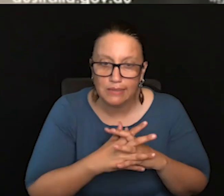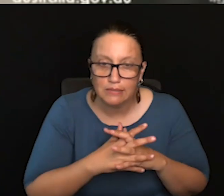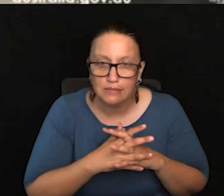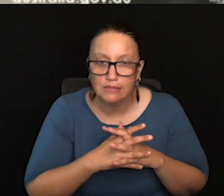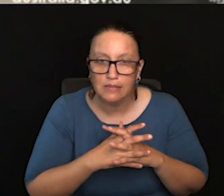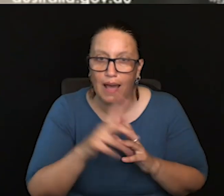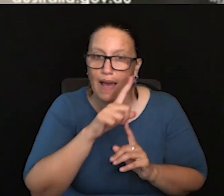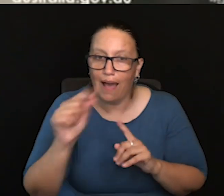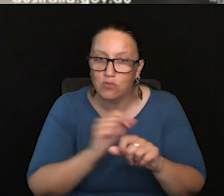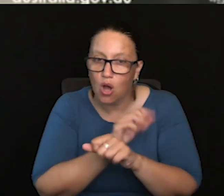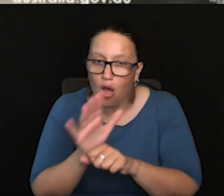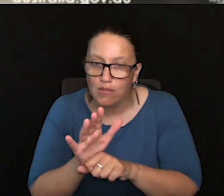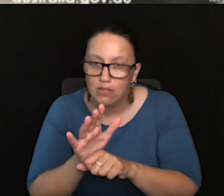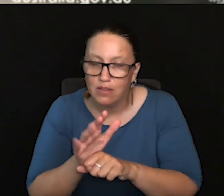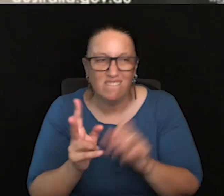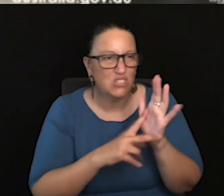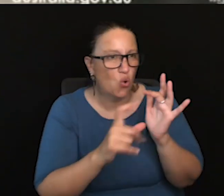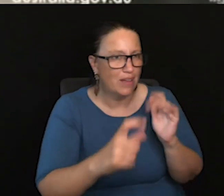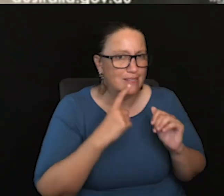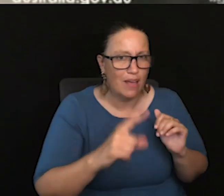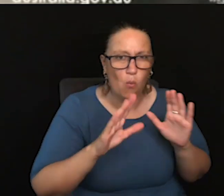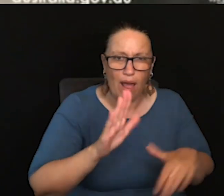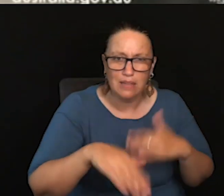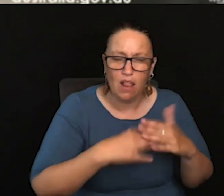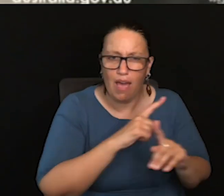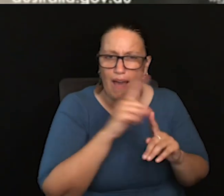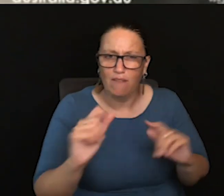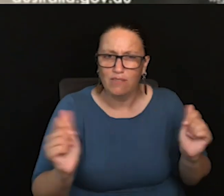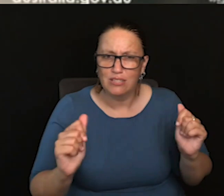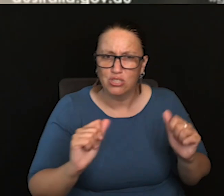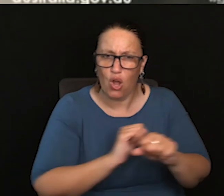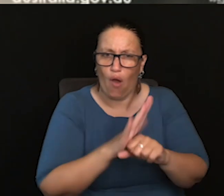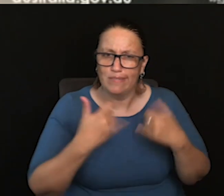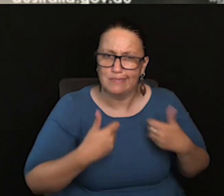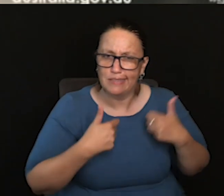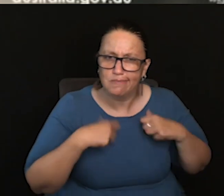I'll reference Professor Kidd in relation to the ATAGI advice. Michael?